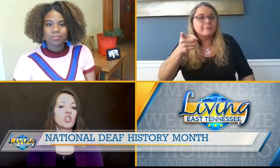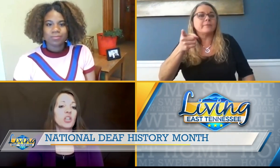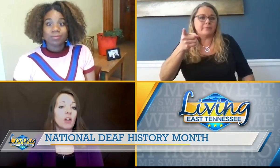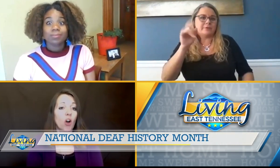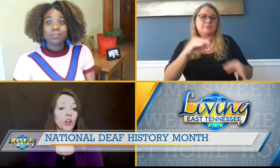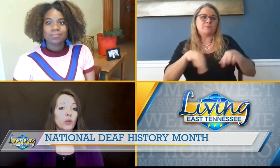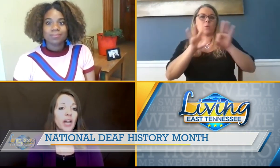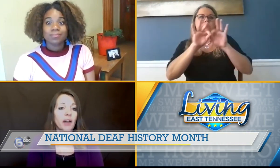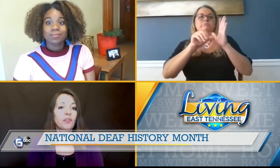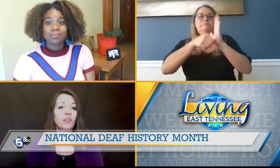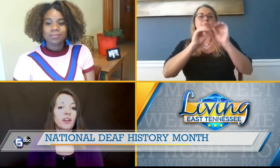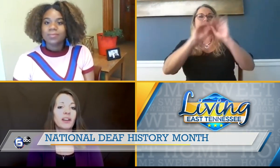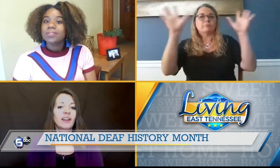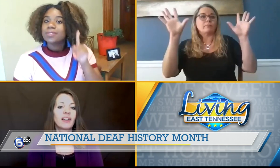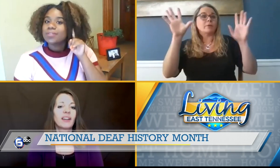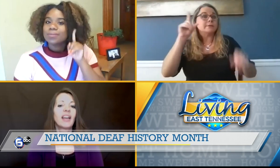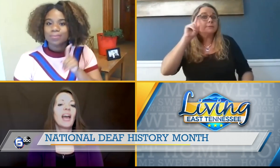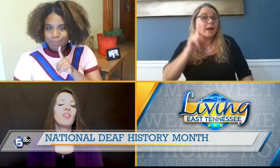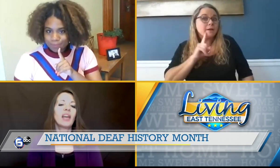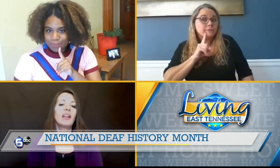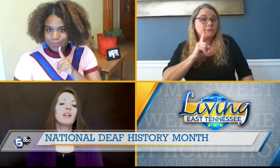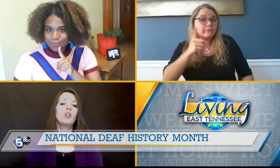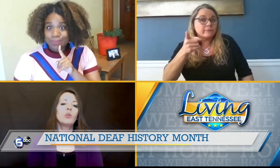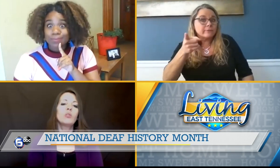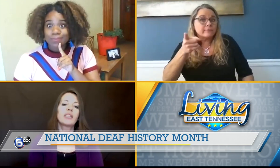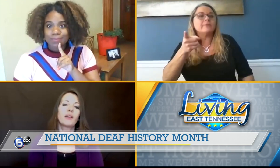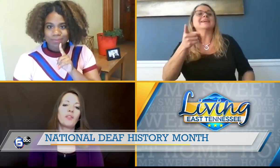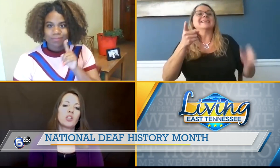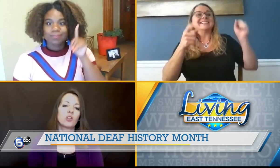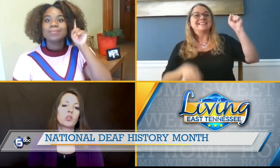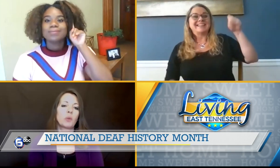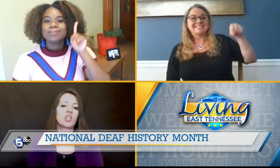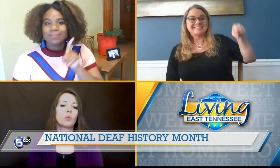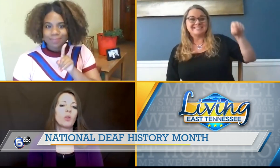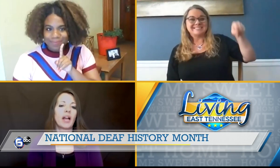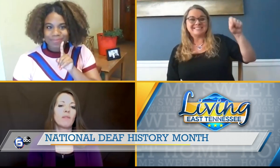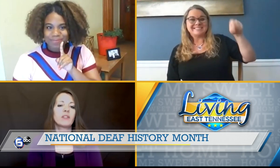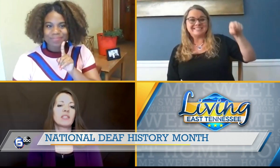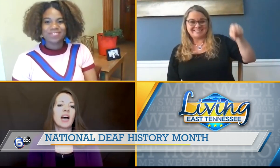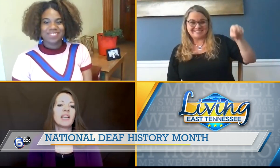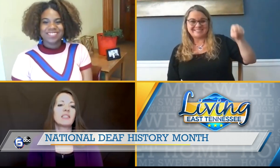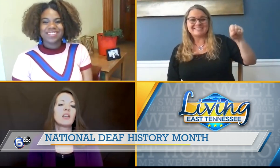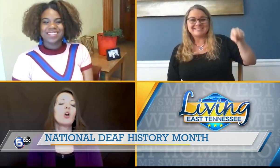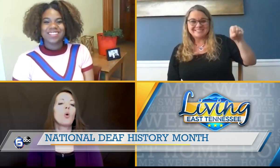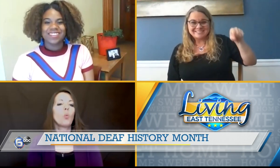ARE YOU DEAF, OR IS THIS THE SIGN DEAF? THIS IS HOW YOU SEE IT, YOU POINT TO YOUR EAR AND YOUR MOUTH WILL . AND IF YOU MOVE